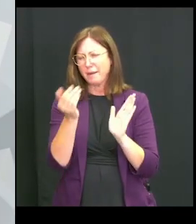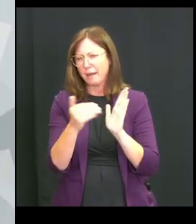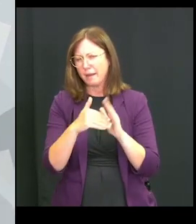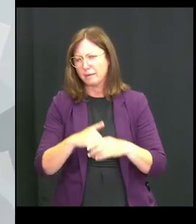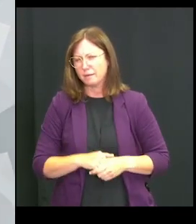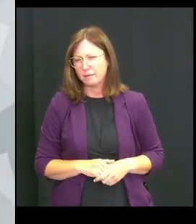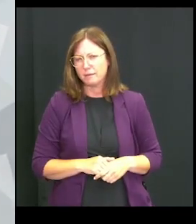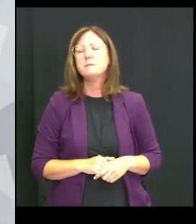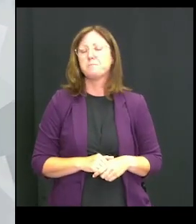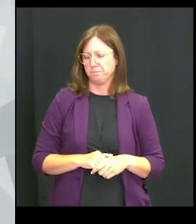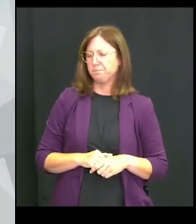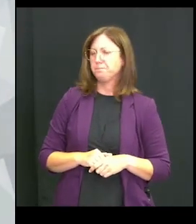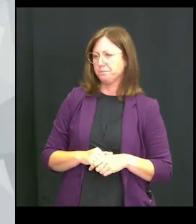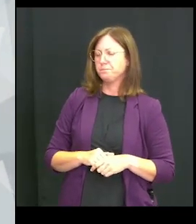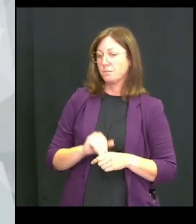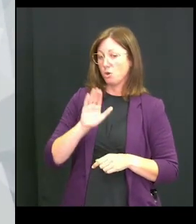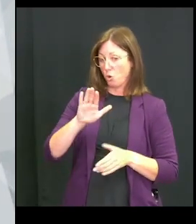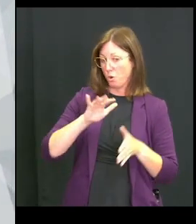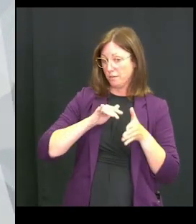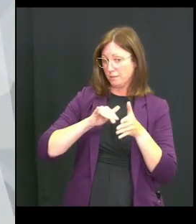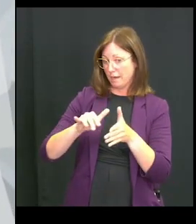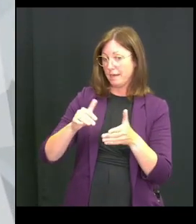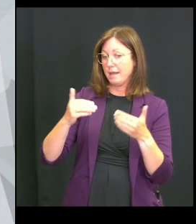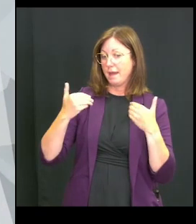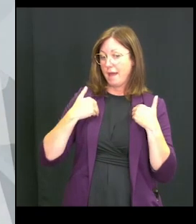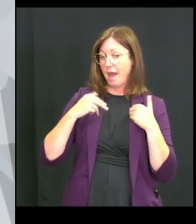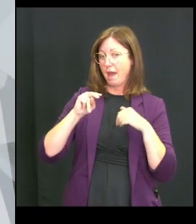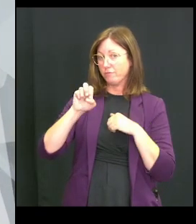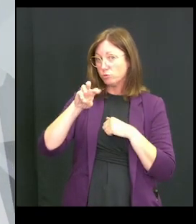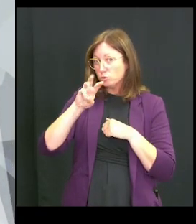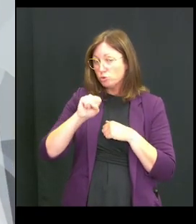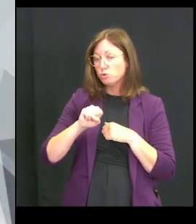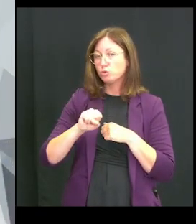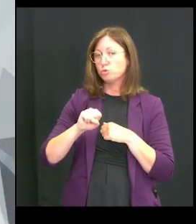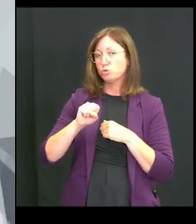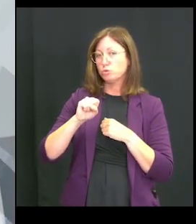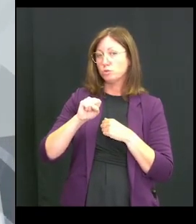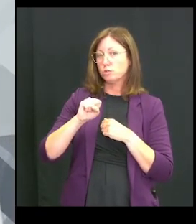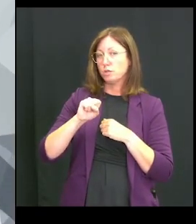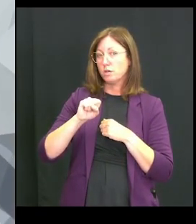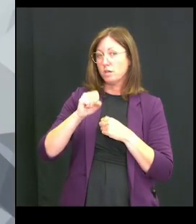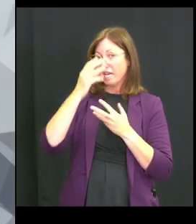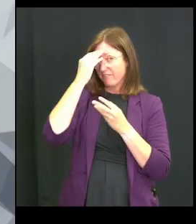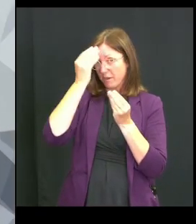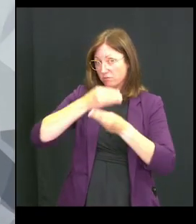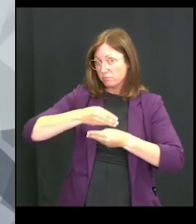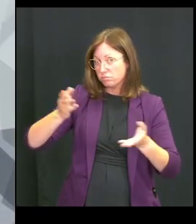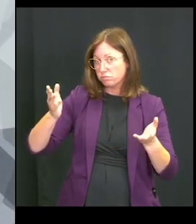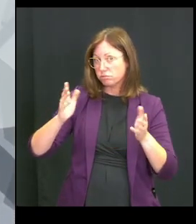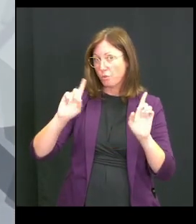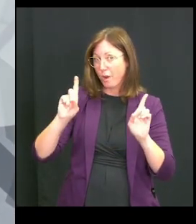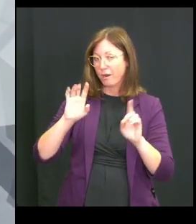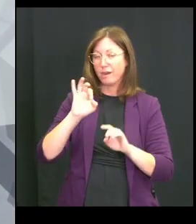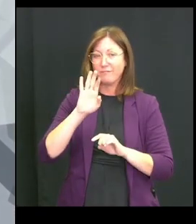Does the study include news or information that's been shared on Facebook or other social media platforms,